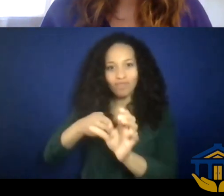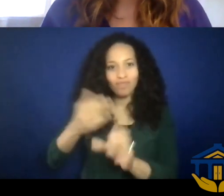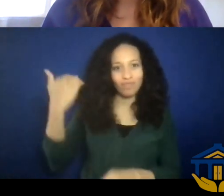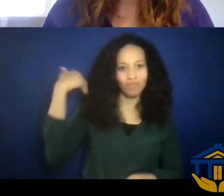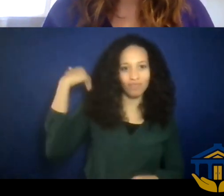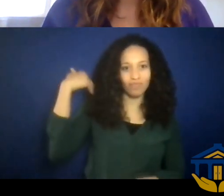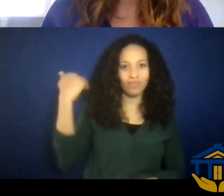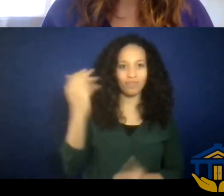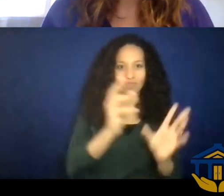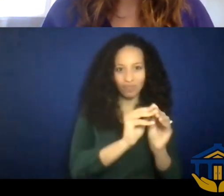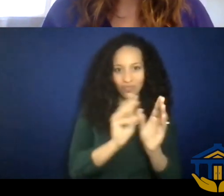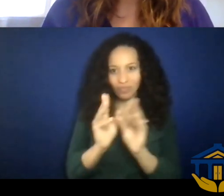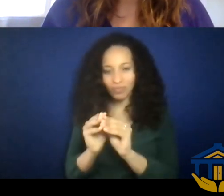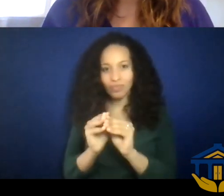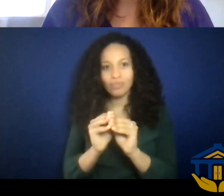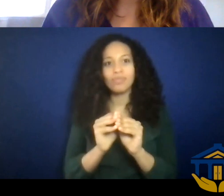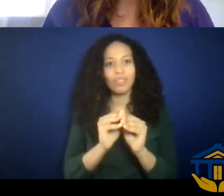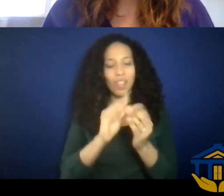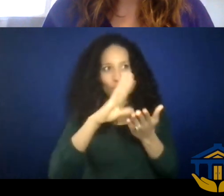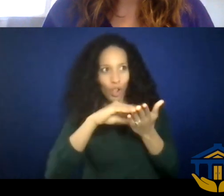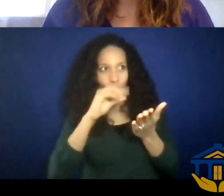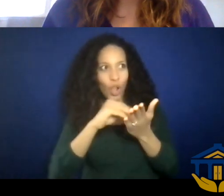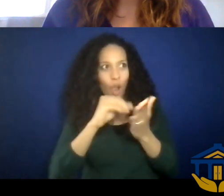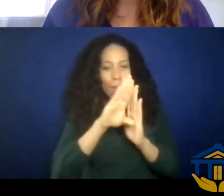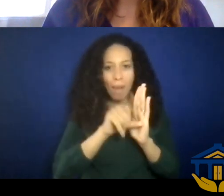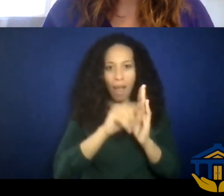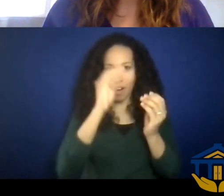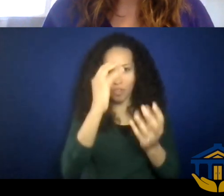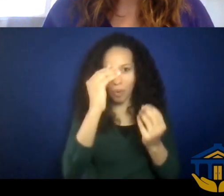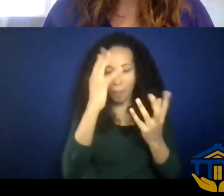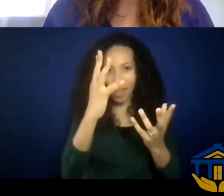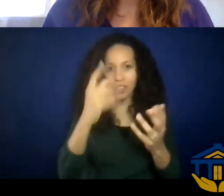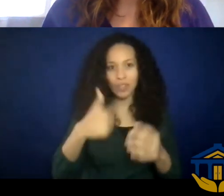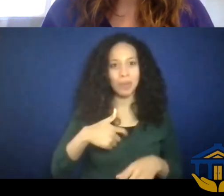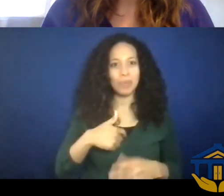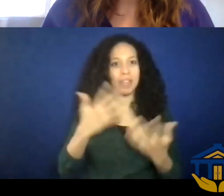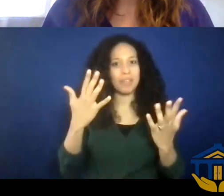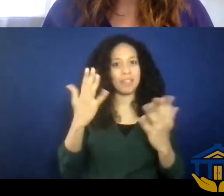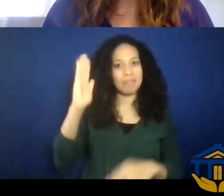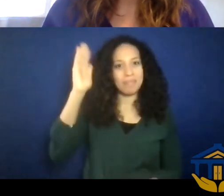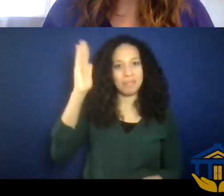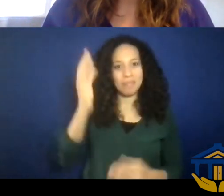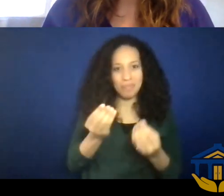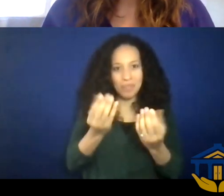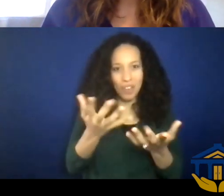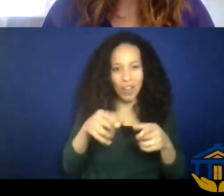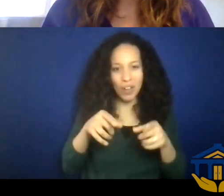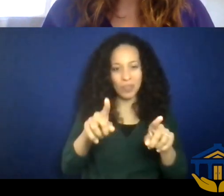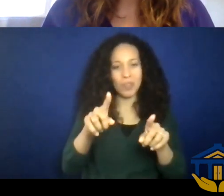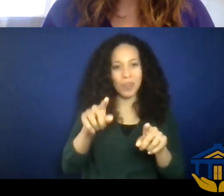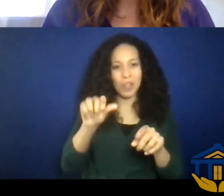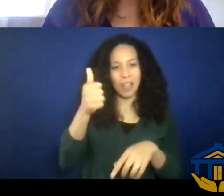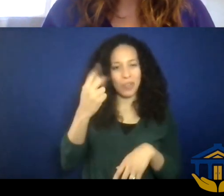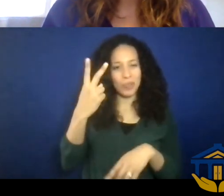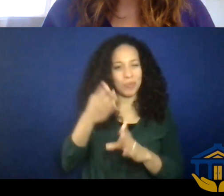information, um, that we had provided in our other presentations. My name is Maria Vetter. I'm an